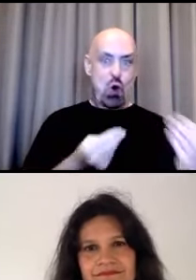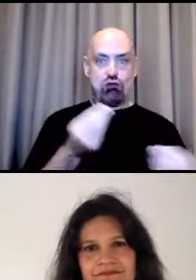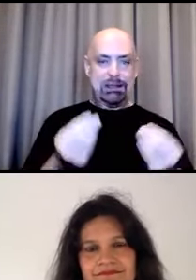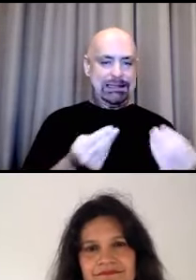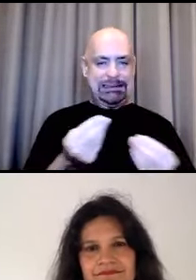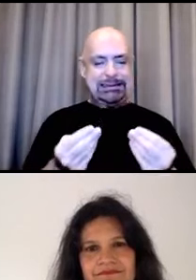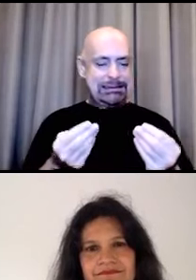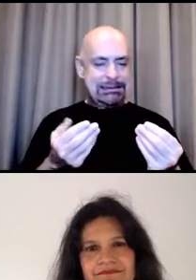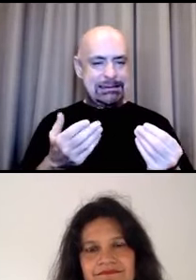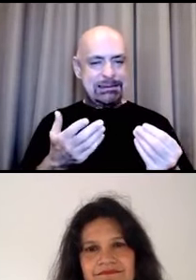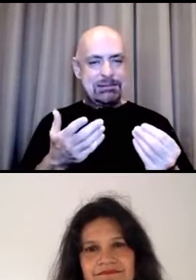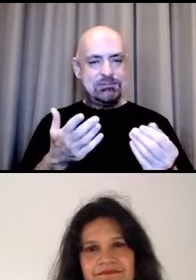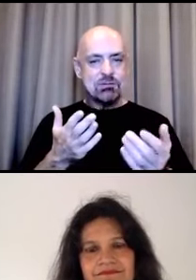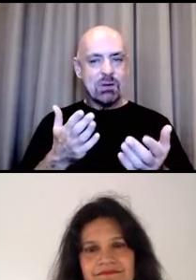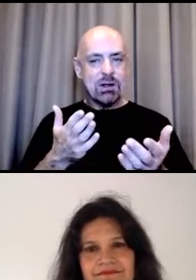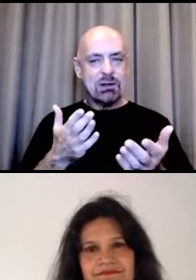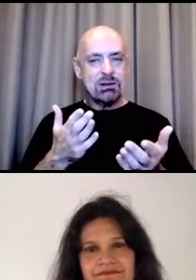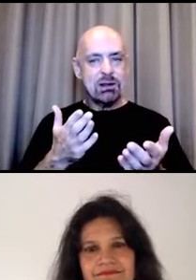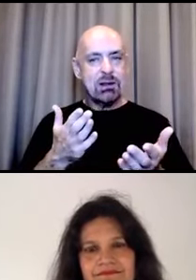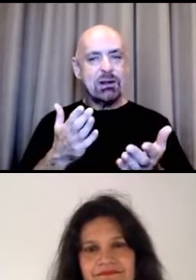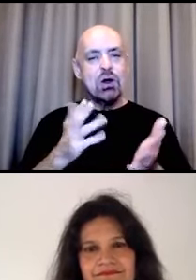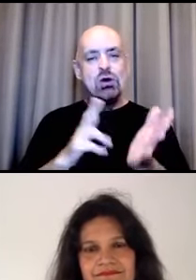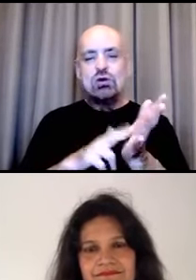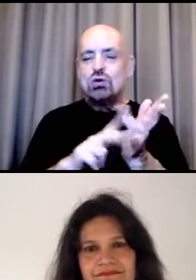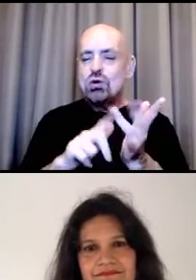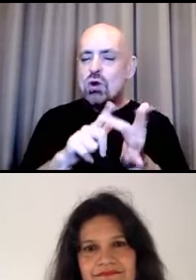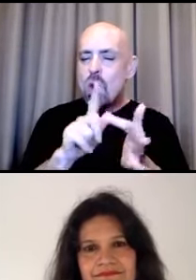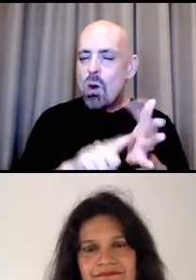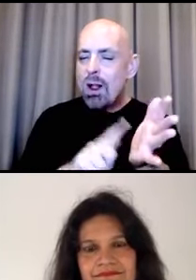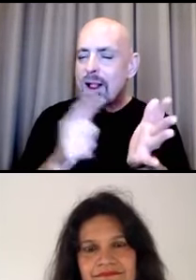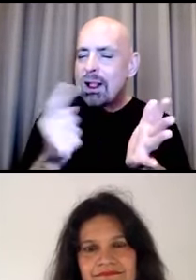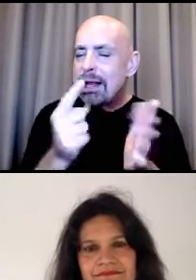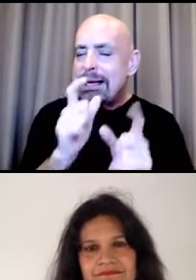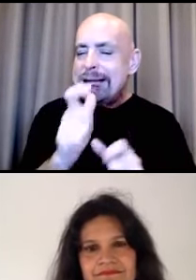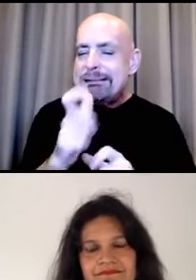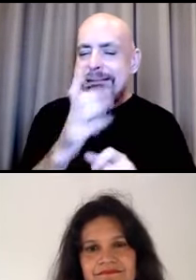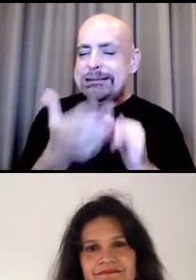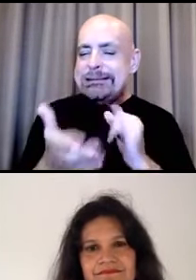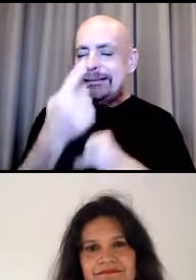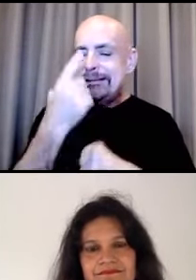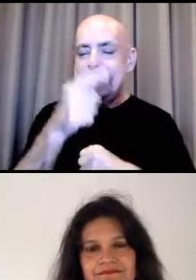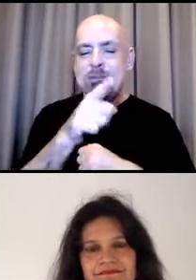about it, on the other hand is it a good thing? No. Can something